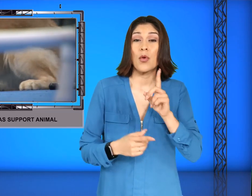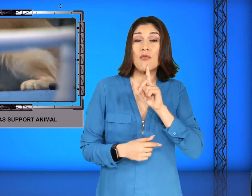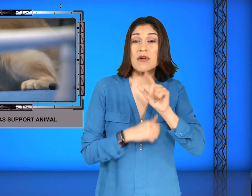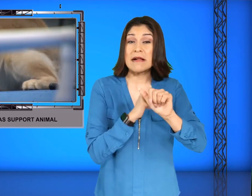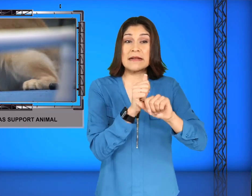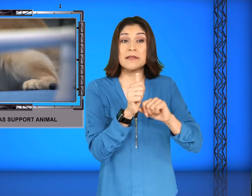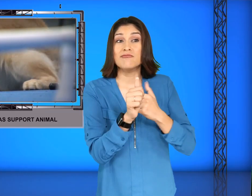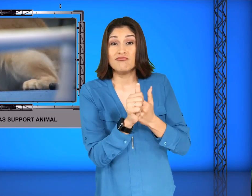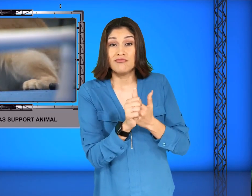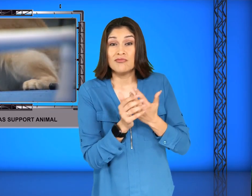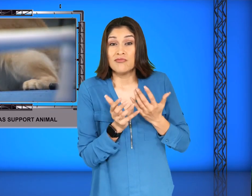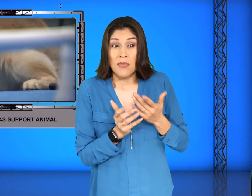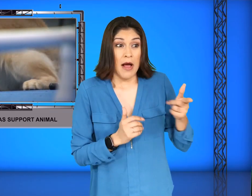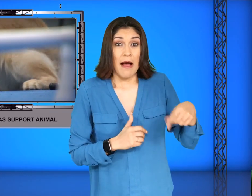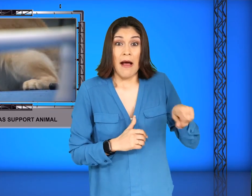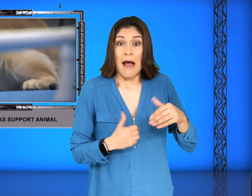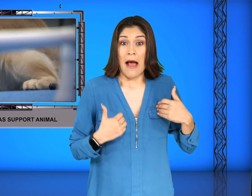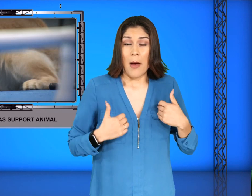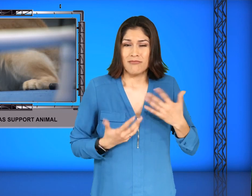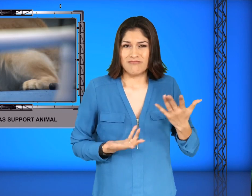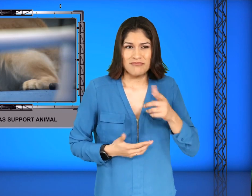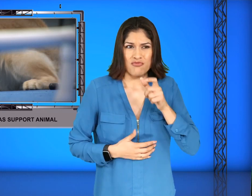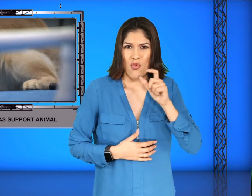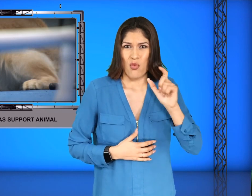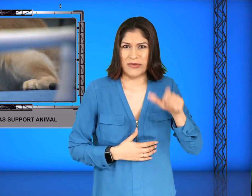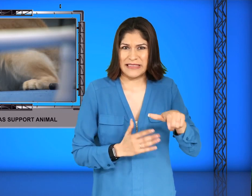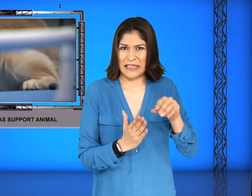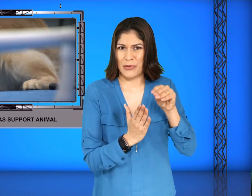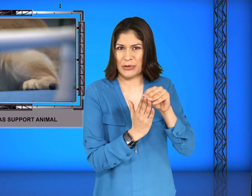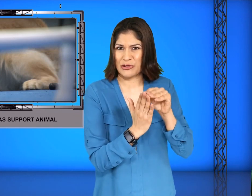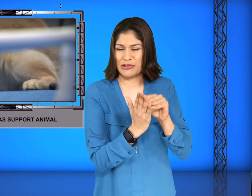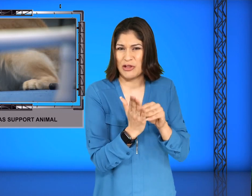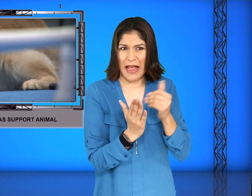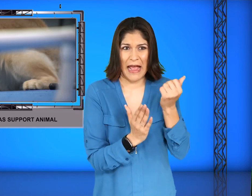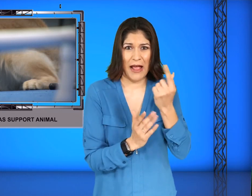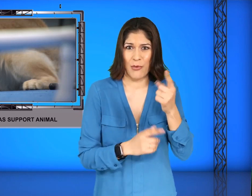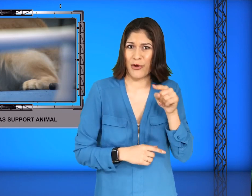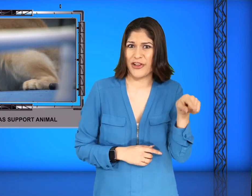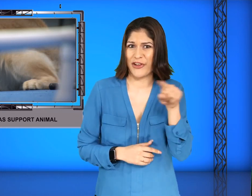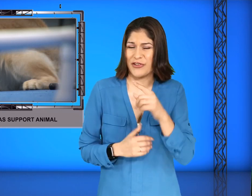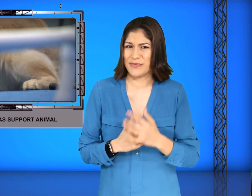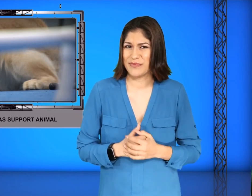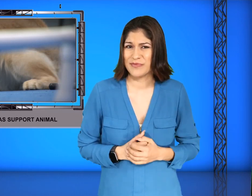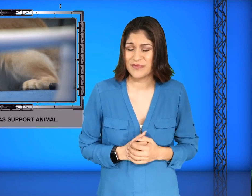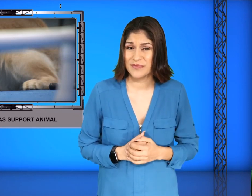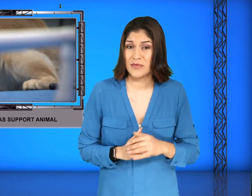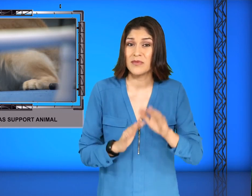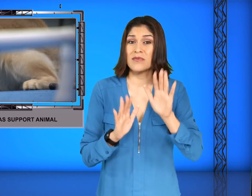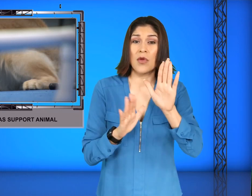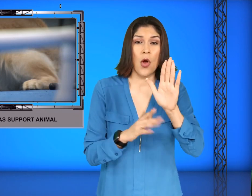As it turns out, the animal doesn't actually need to be registered anywhere.